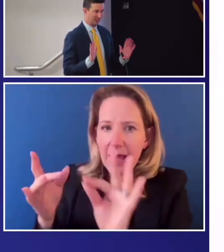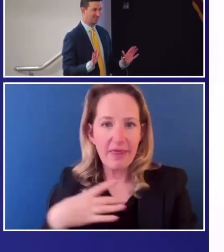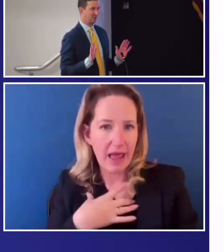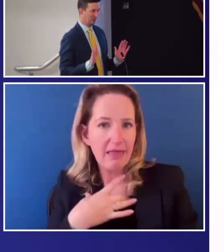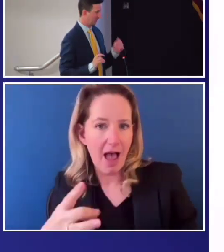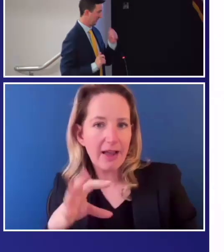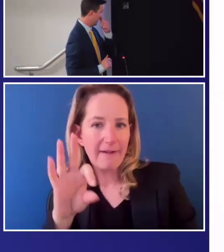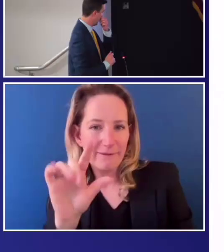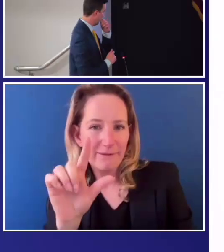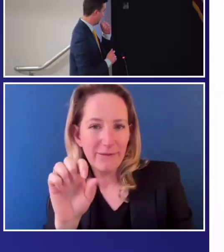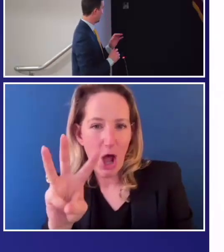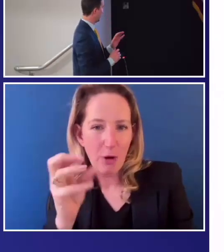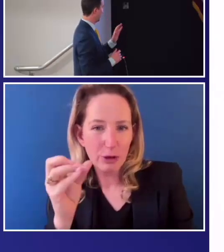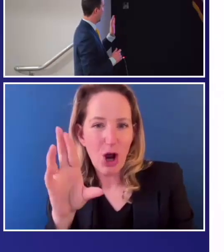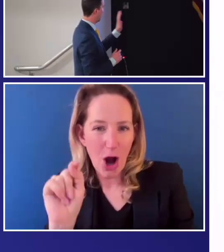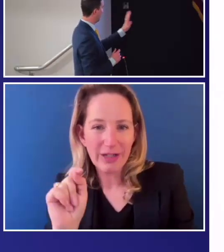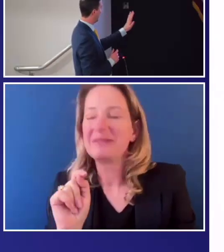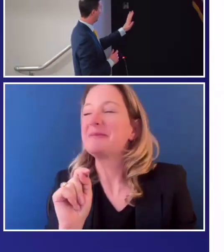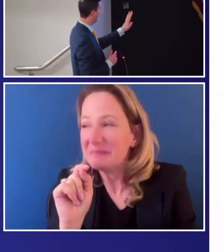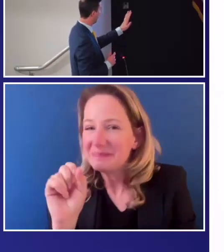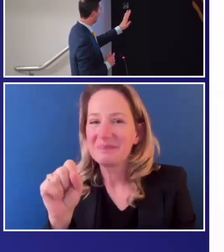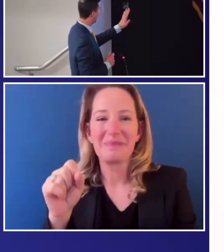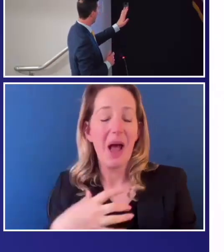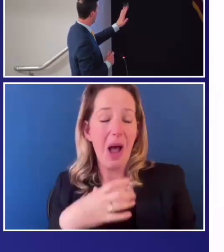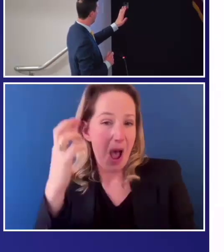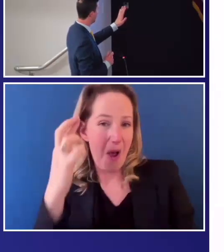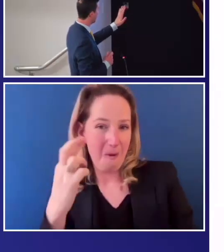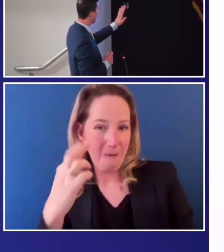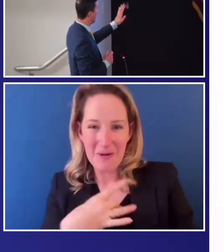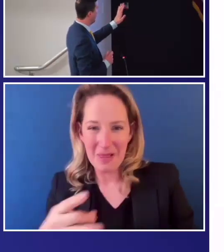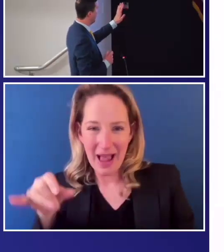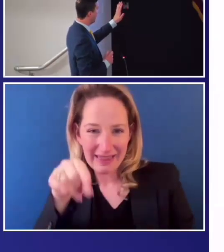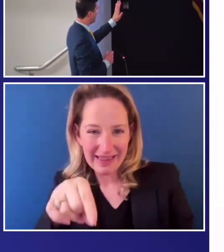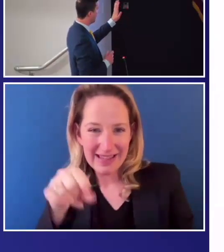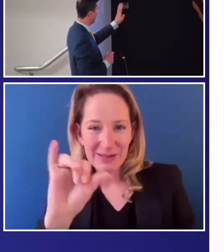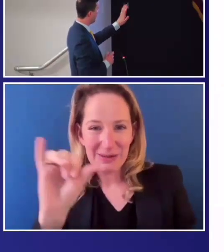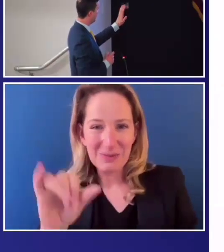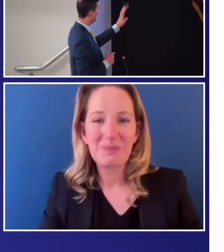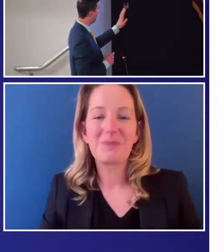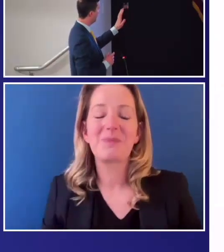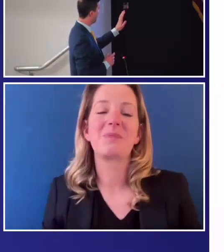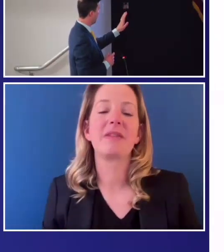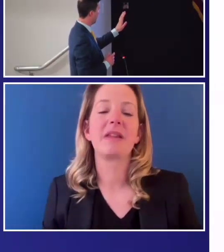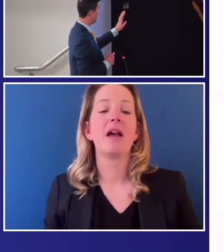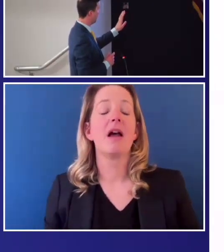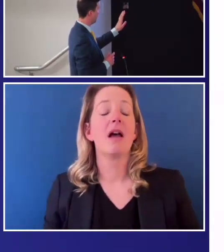okay, so we're on a streak now. Hopefully you guys like this one as well. The process that we've proposed,